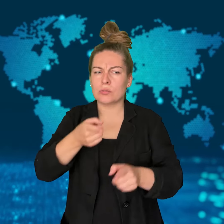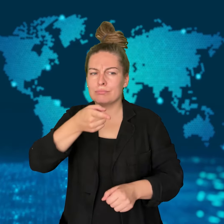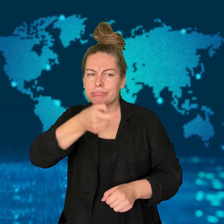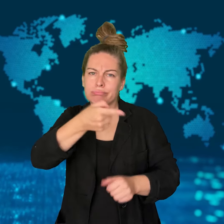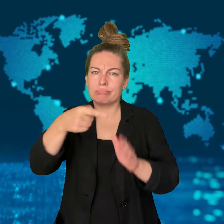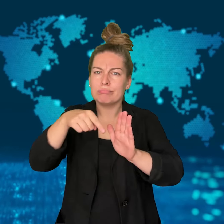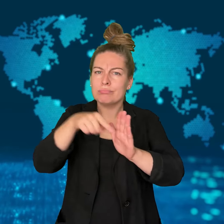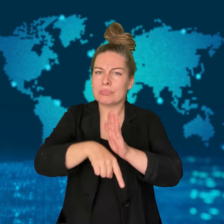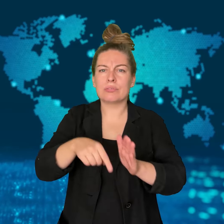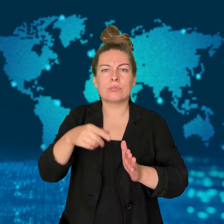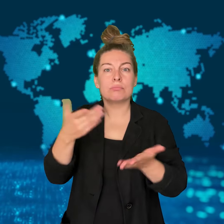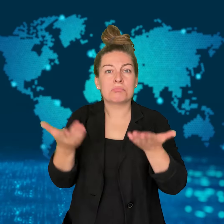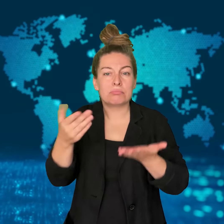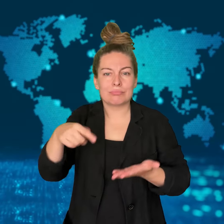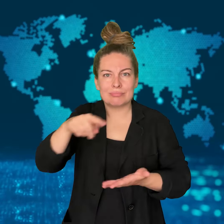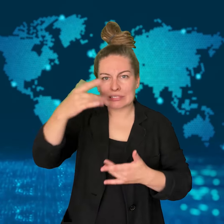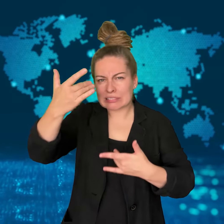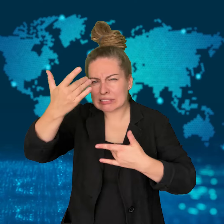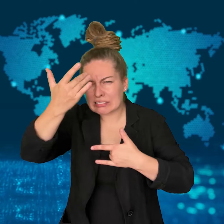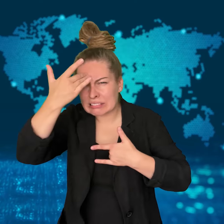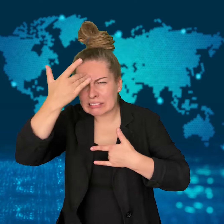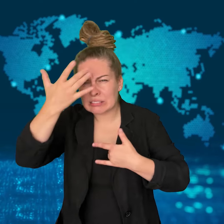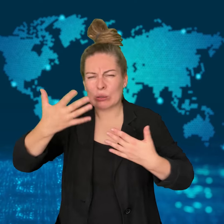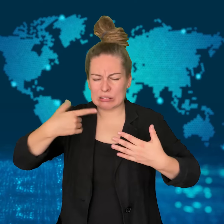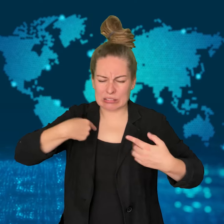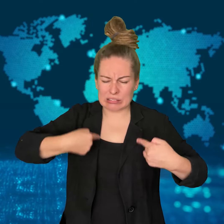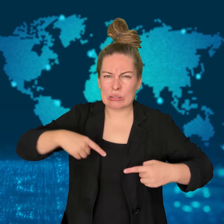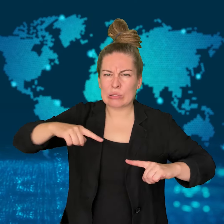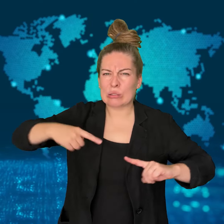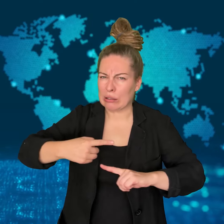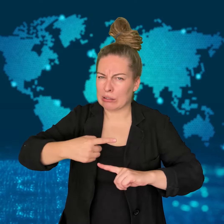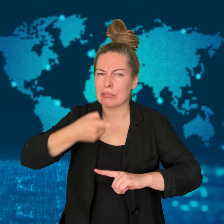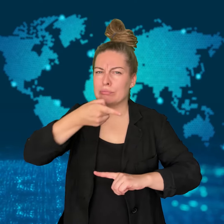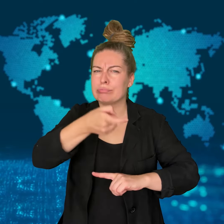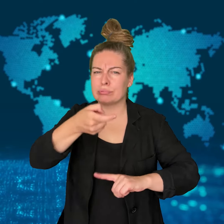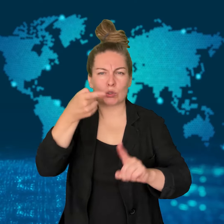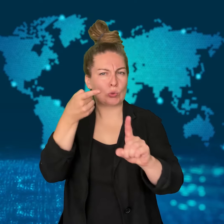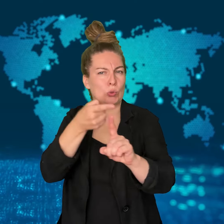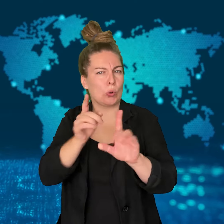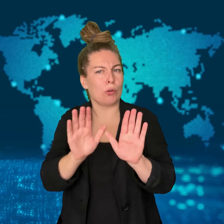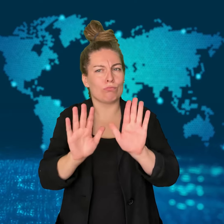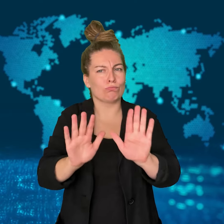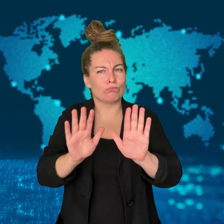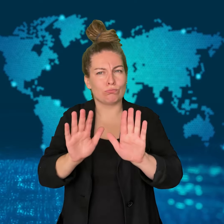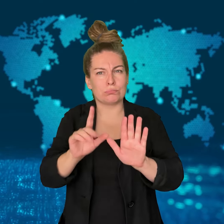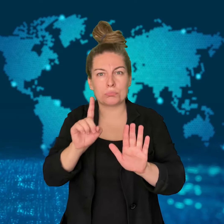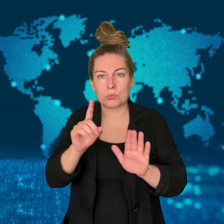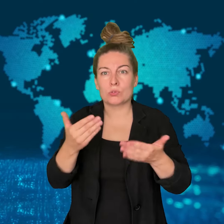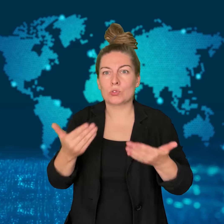Usually, it is done to control the size of the herd by